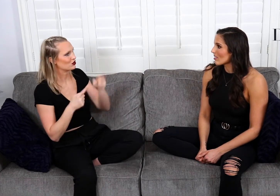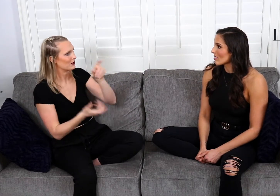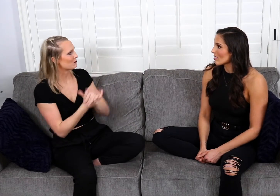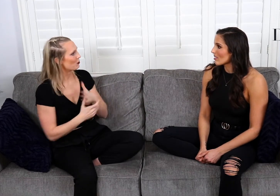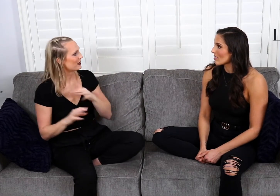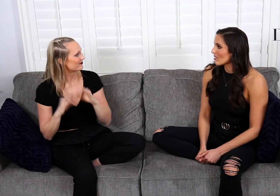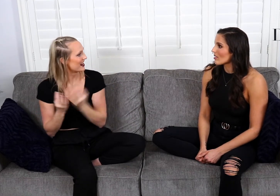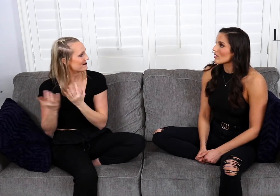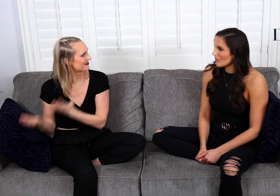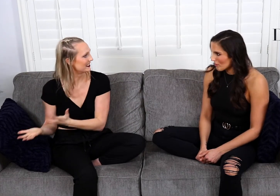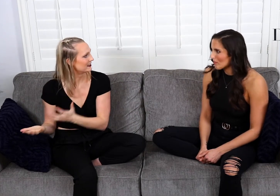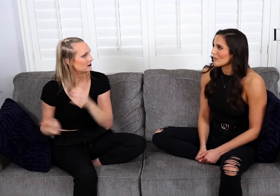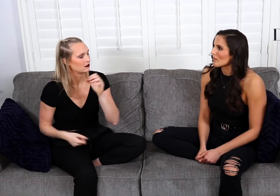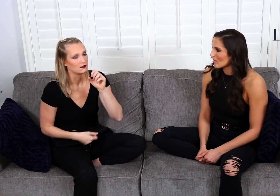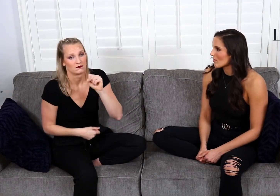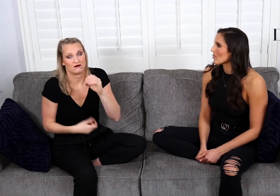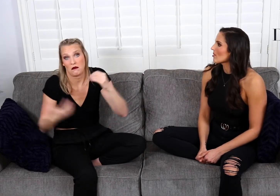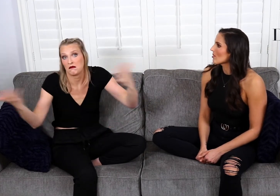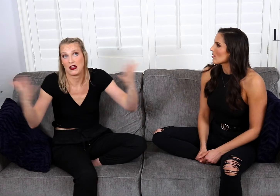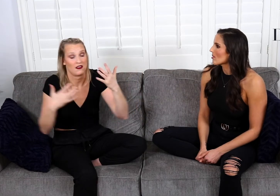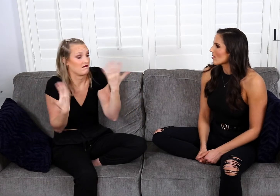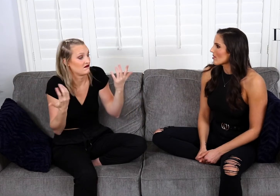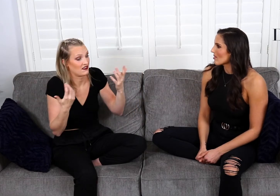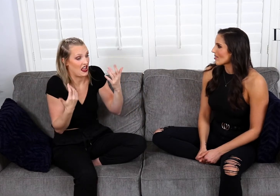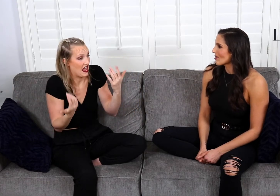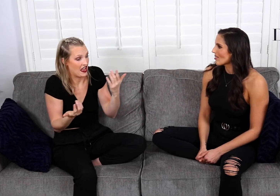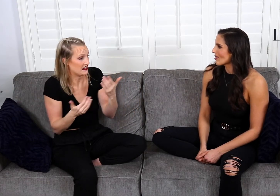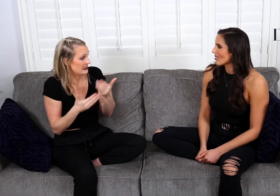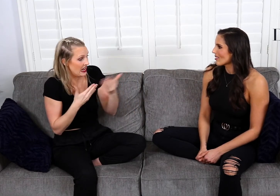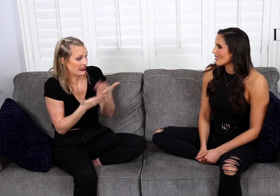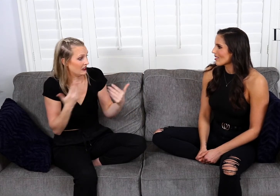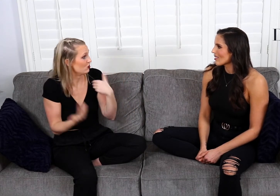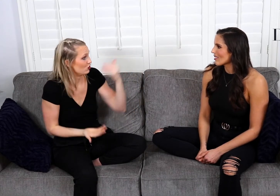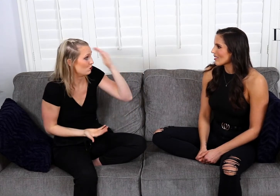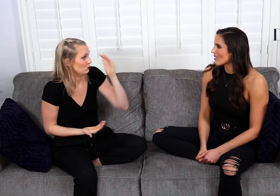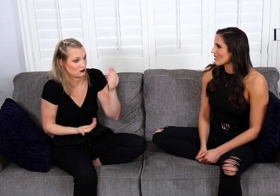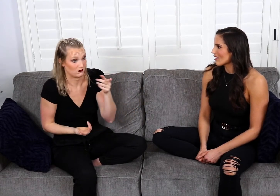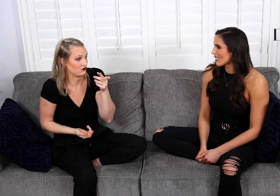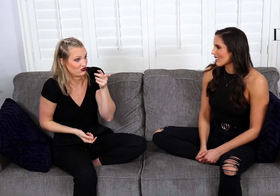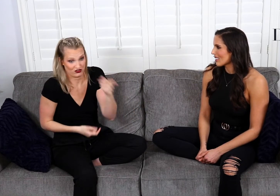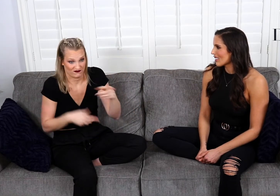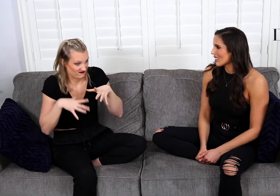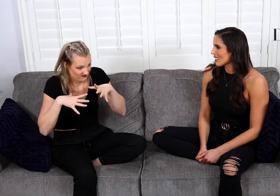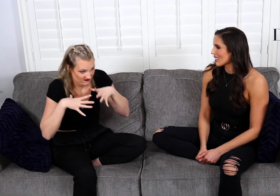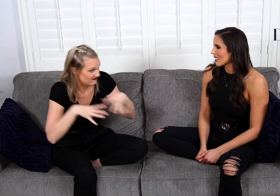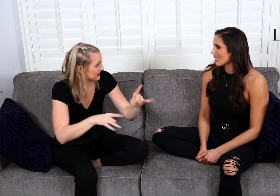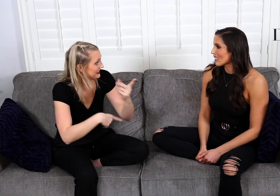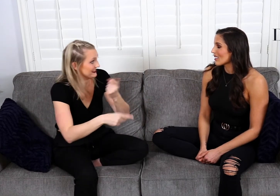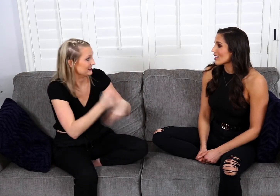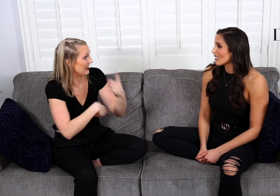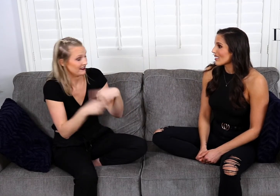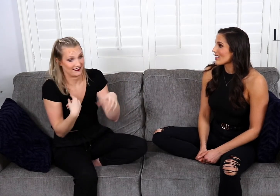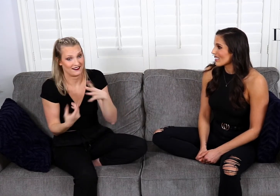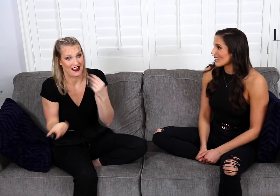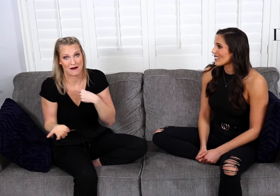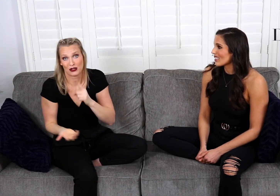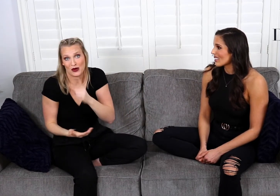you're not only marrying me, you're marrying my family. And so after that, next thing I knew, he learned Sign Language,